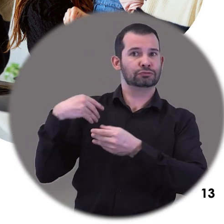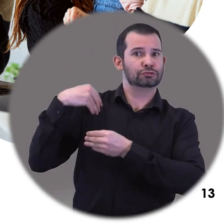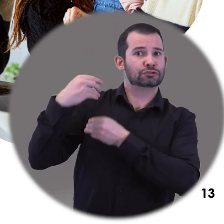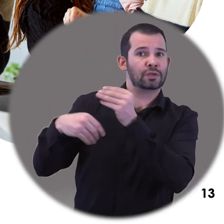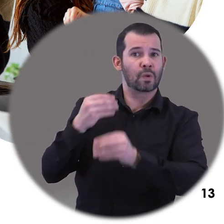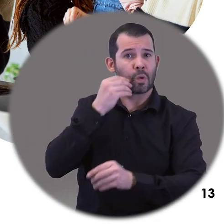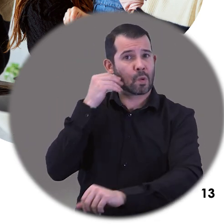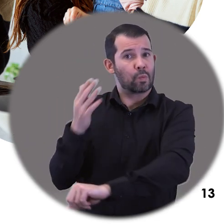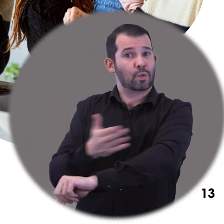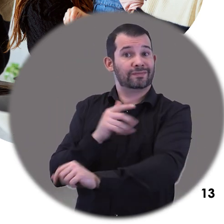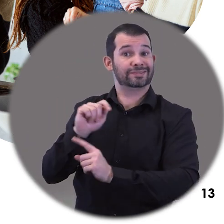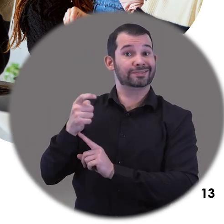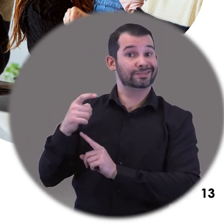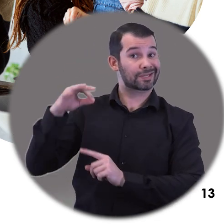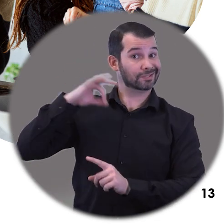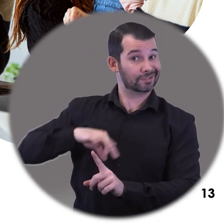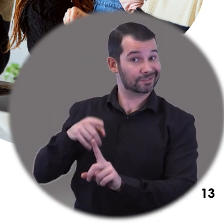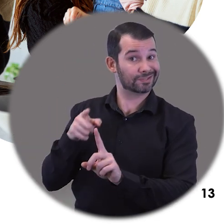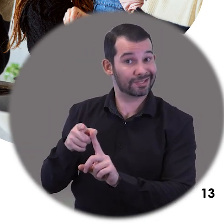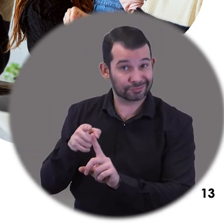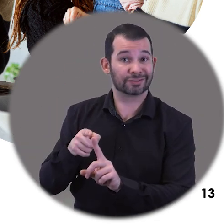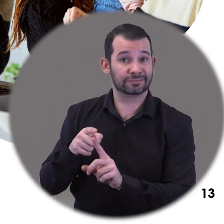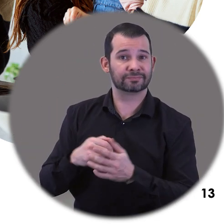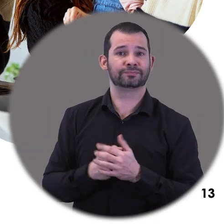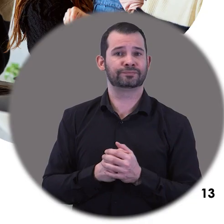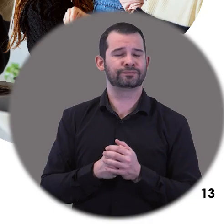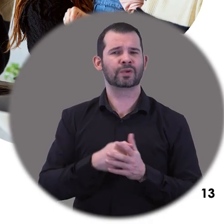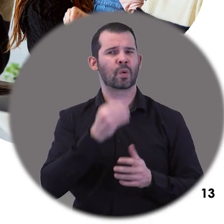the multigenerational home renovation tax credit,